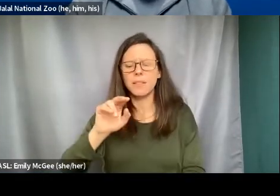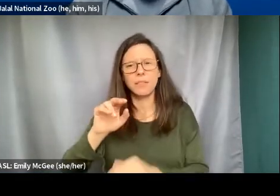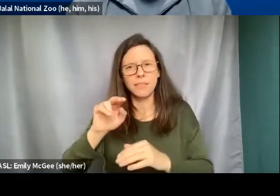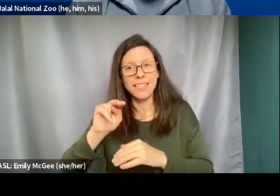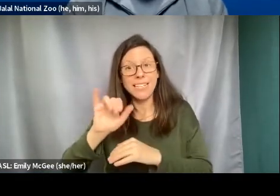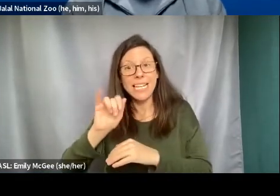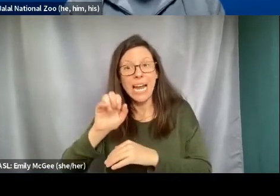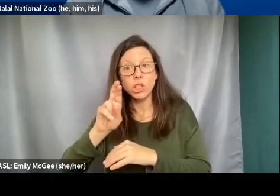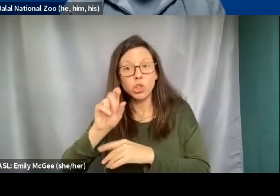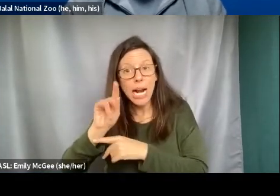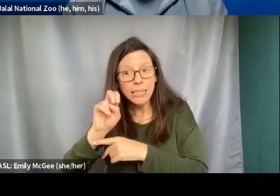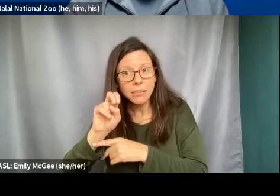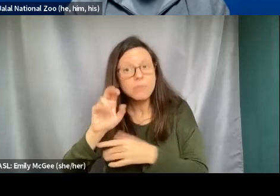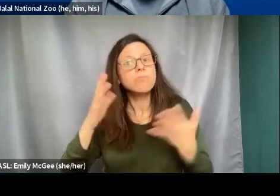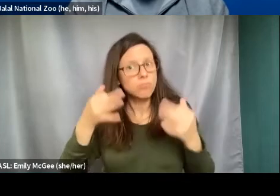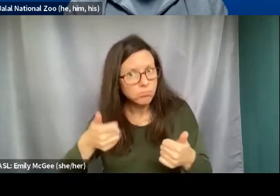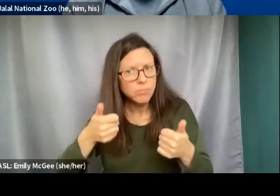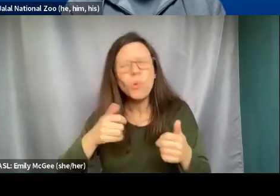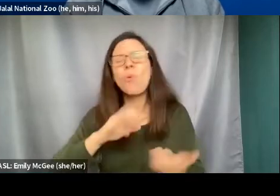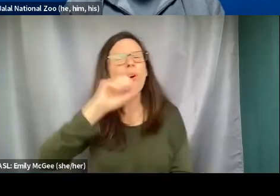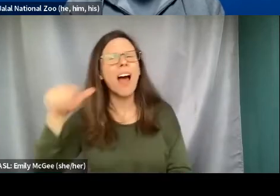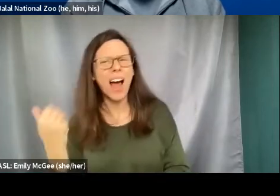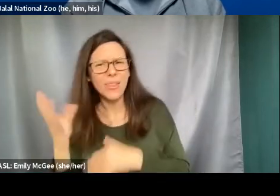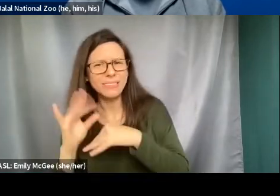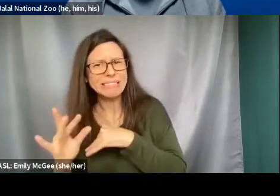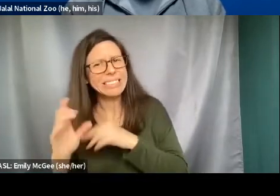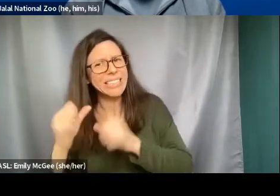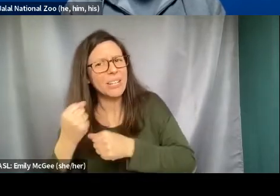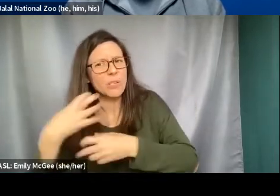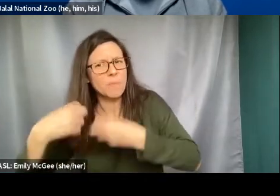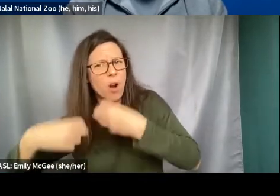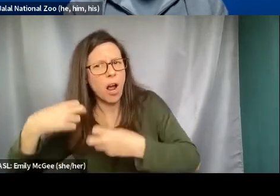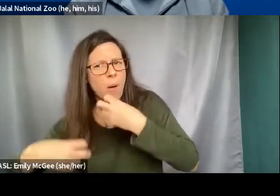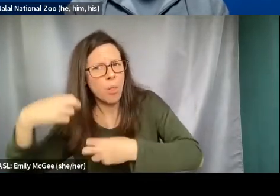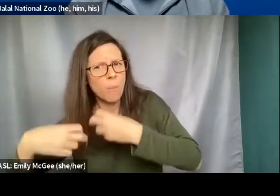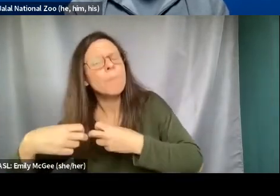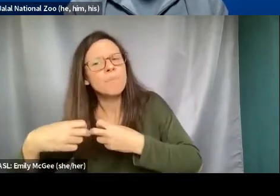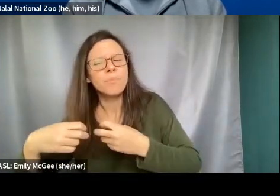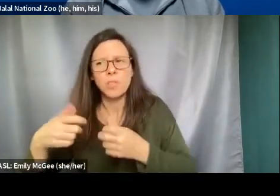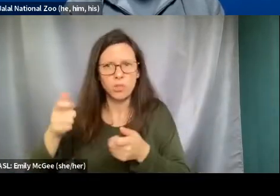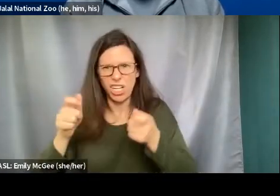Shellie: Wow, so again like we're not trying to rid all of the water of bacteria like maybe we would for